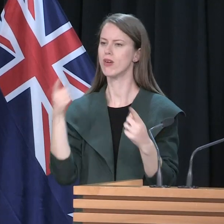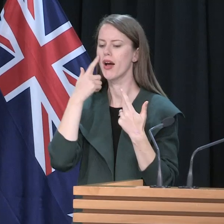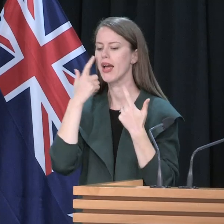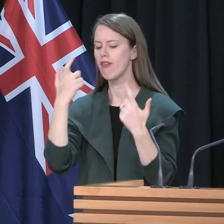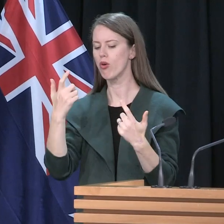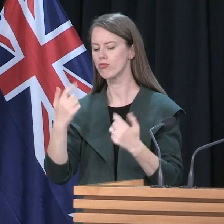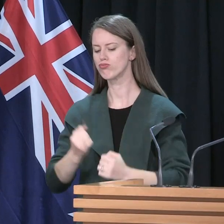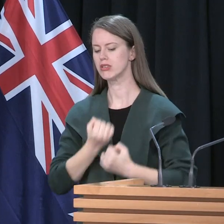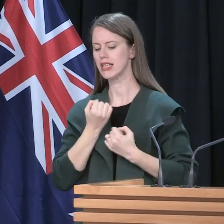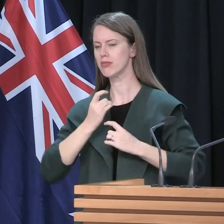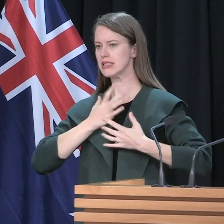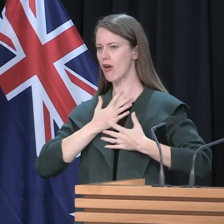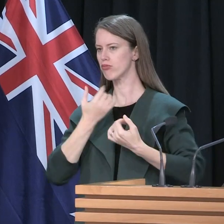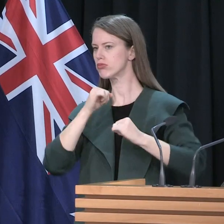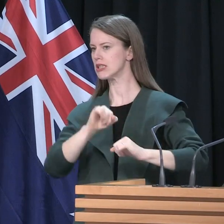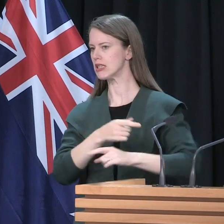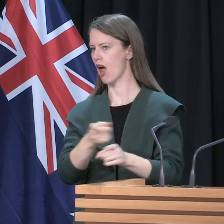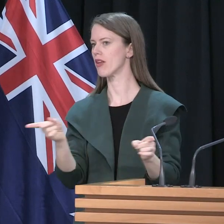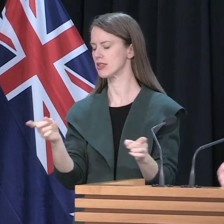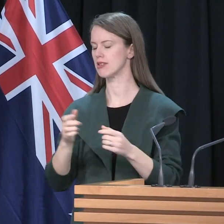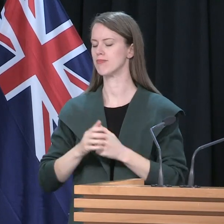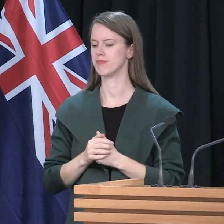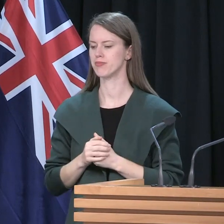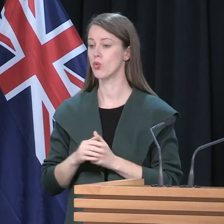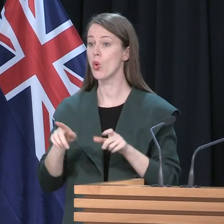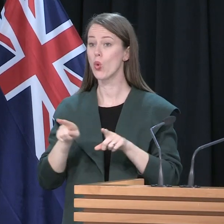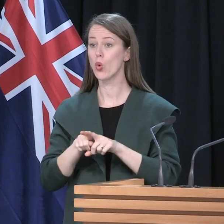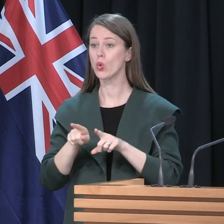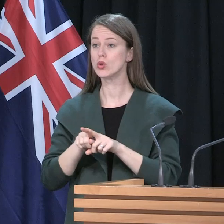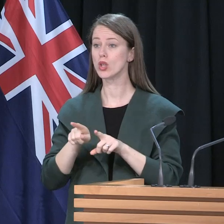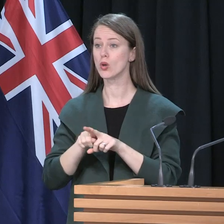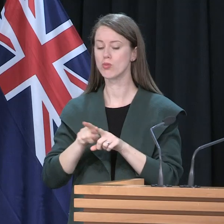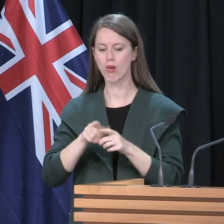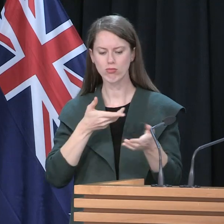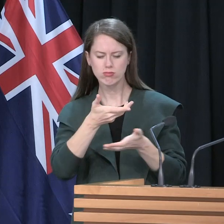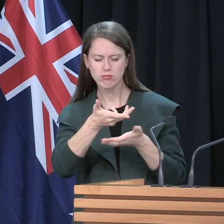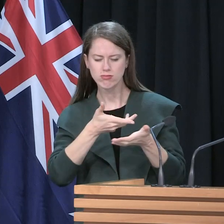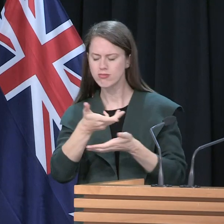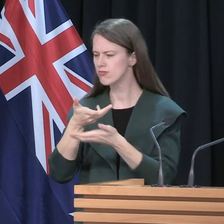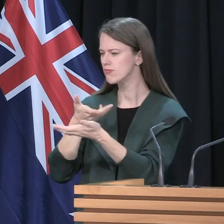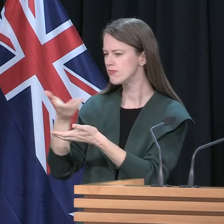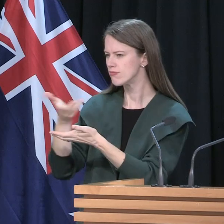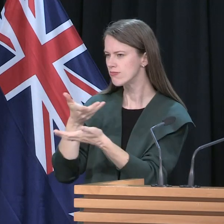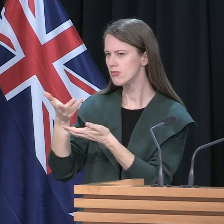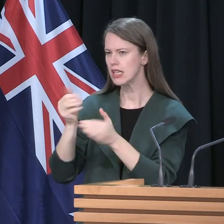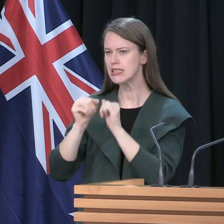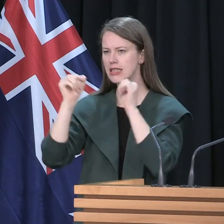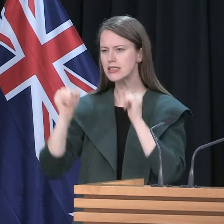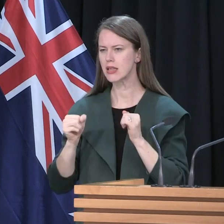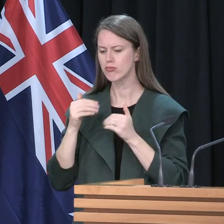robust processes and taking all of the necessary precautions to keep themselves